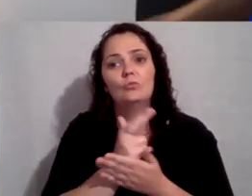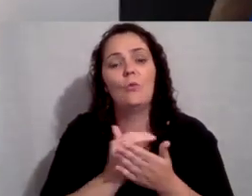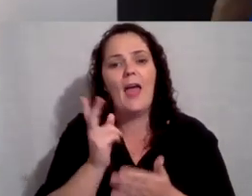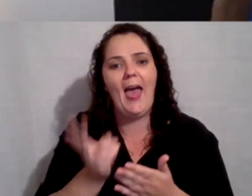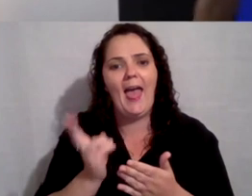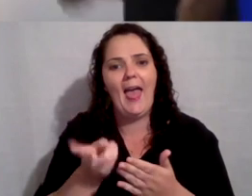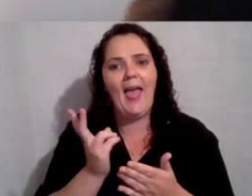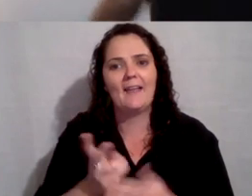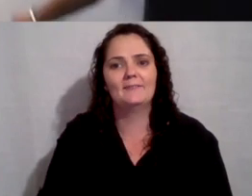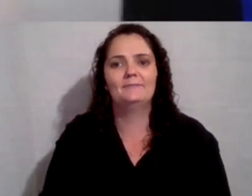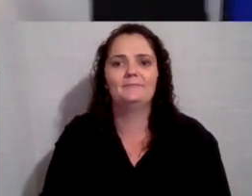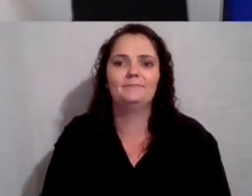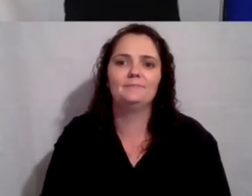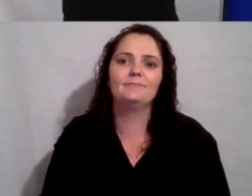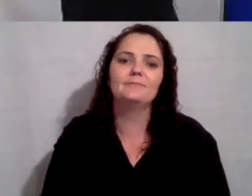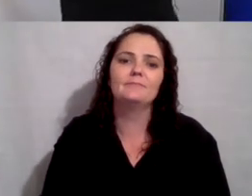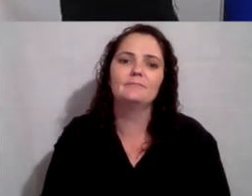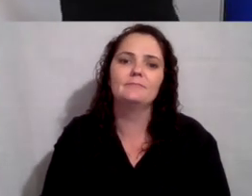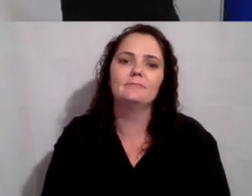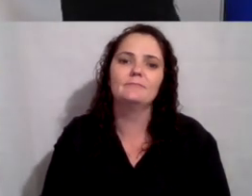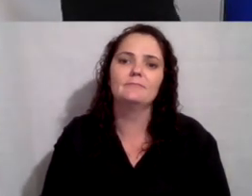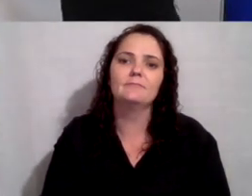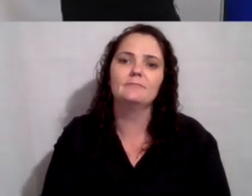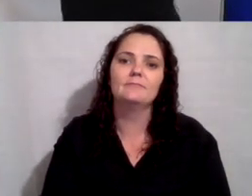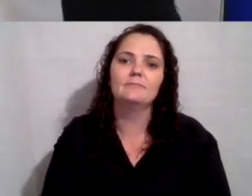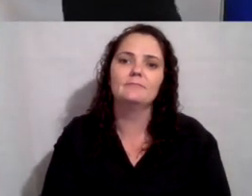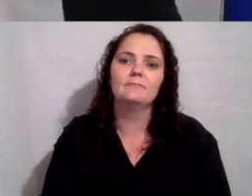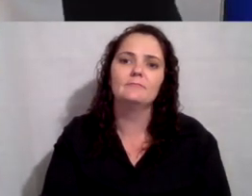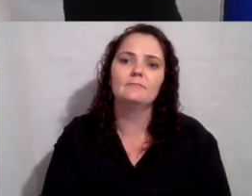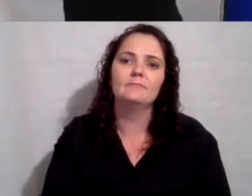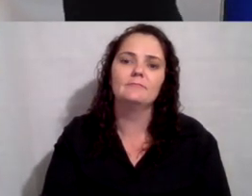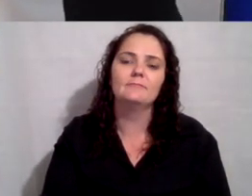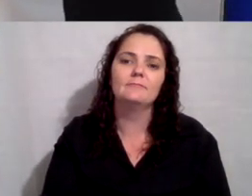redraw that one part of the body, so for me that's coming in and redrawing